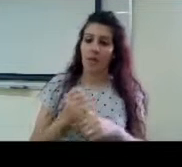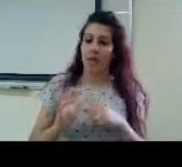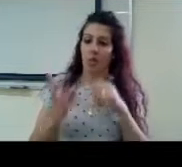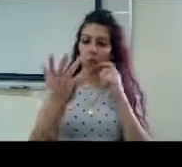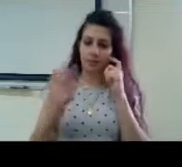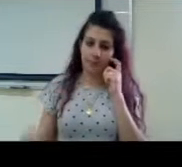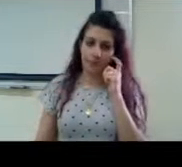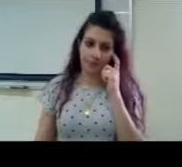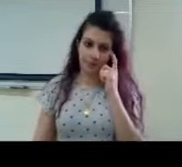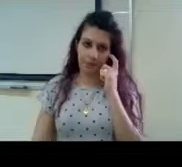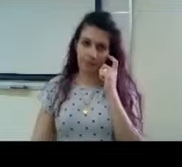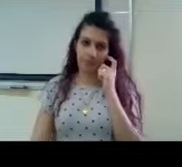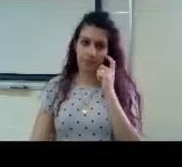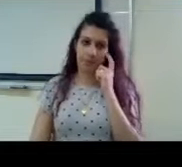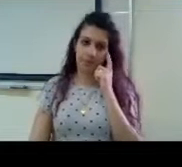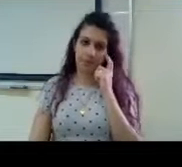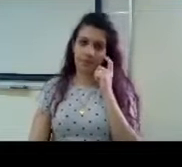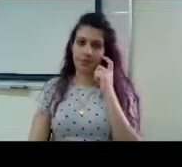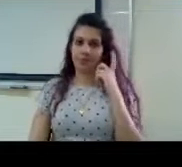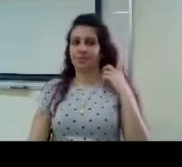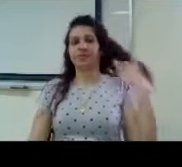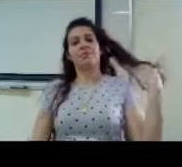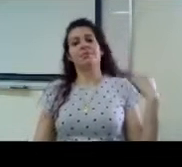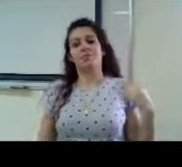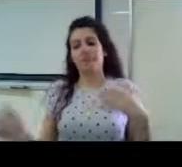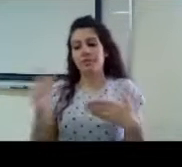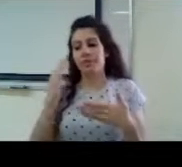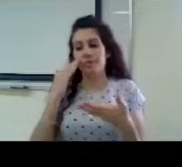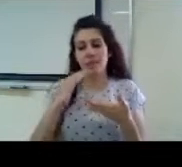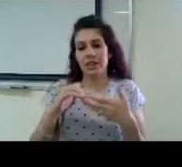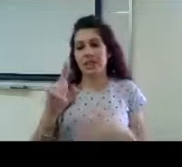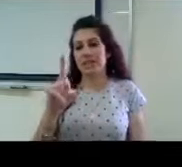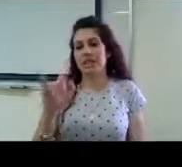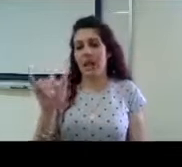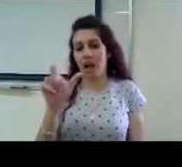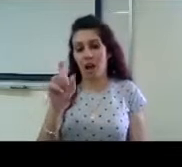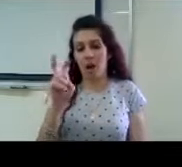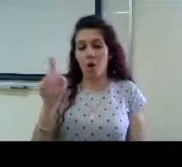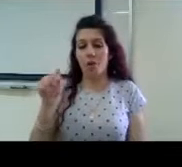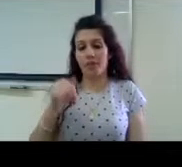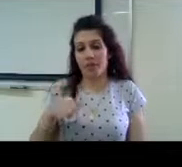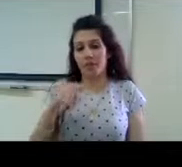online they're currently in the process of zero reading this with a telco but